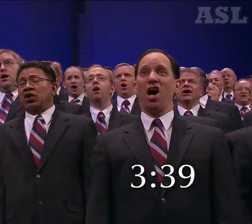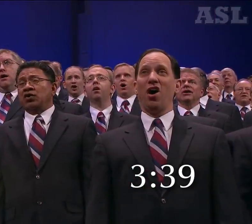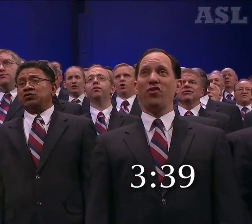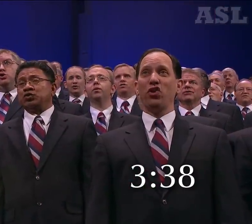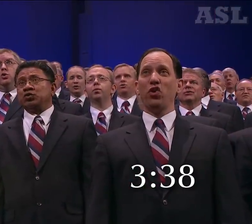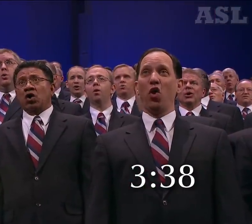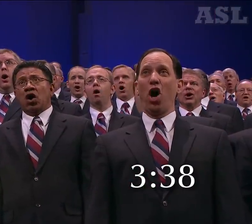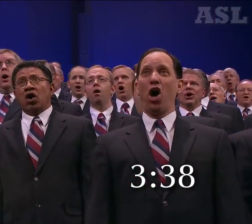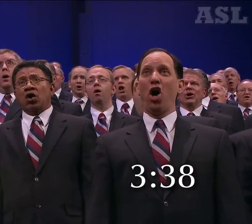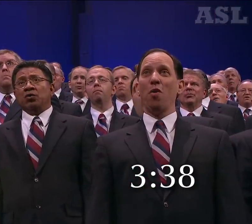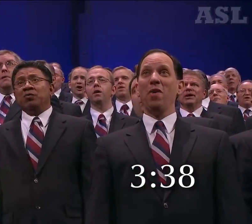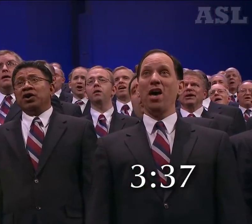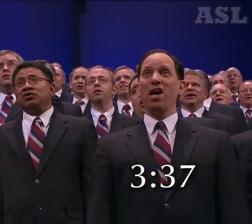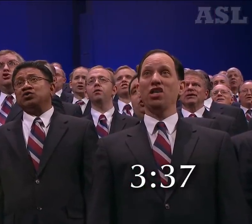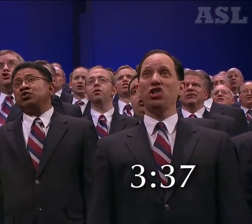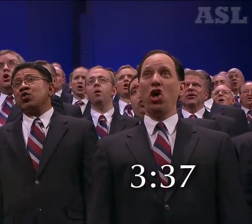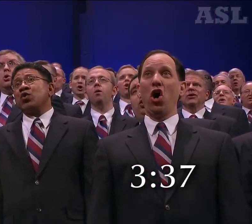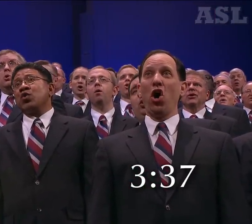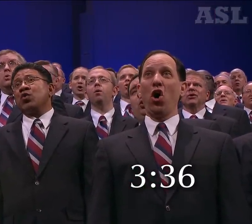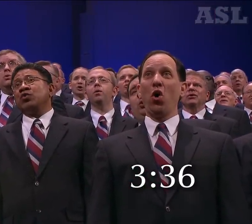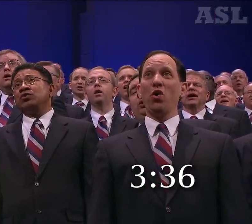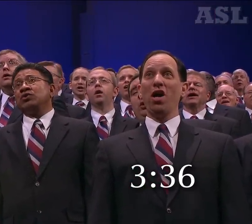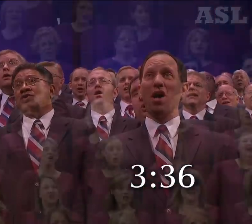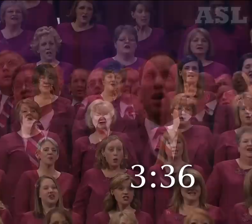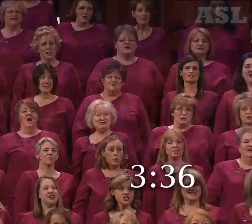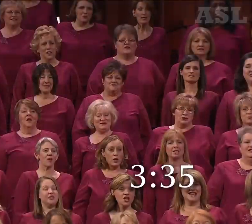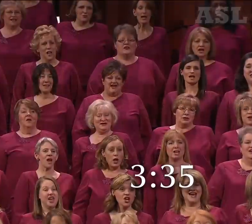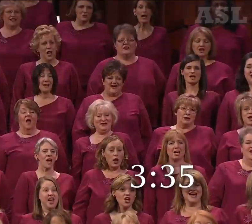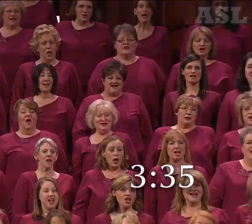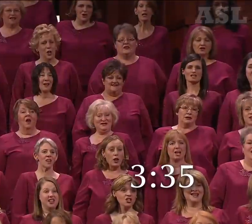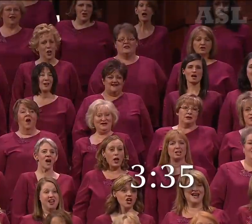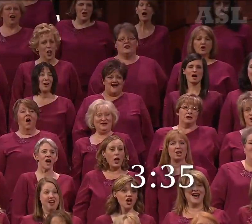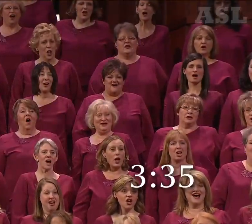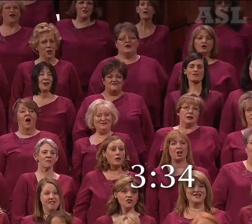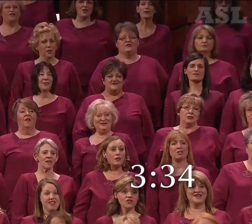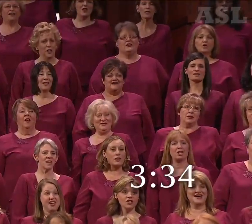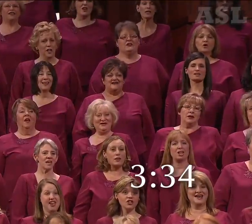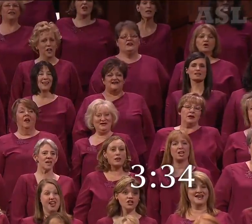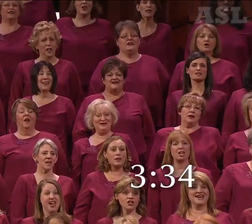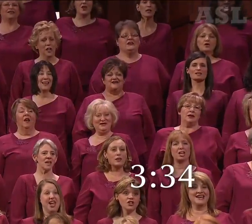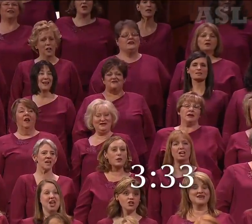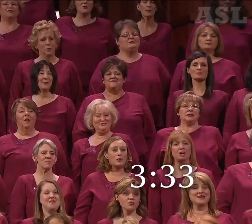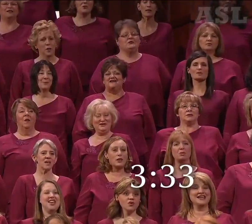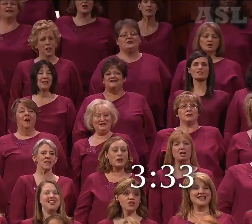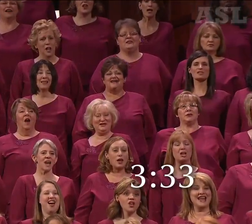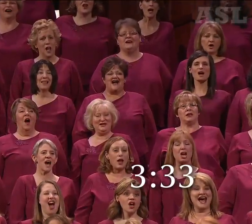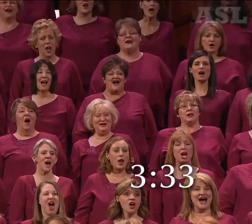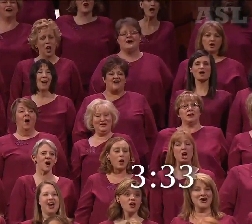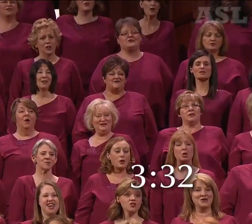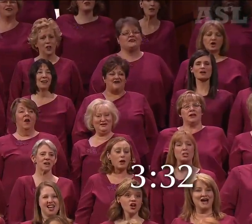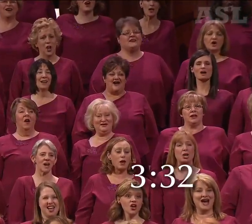THIS IS THE ENGLISH CLOSED CAPTION CHANNEL OF THE CHURCH OF JESUS CHRIST OF LATTER-DAY SAINTS.